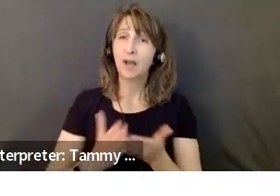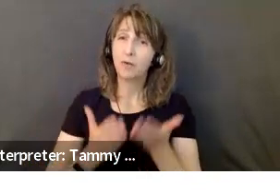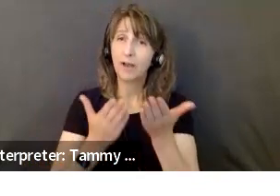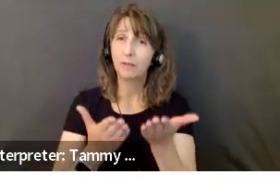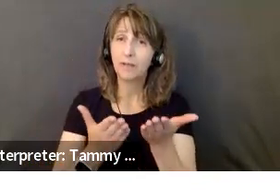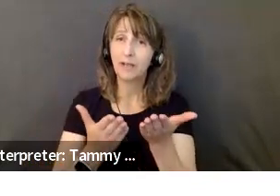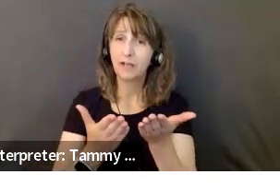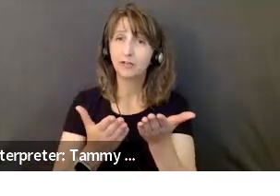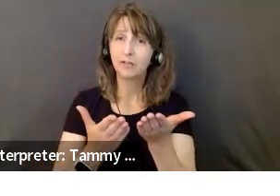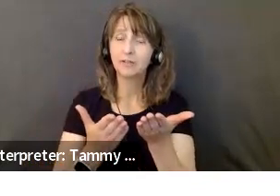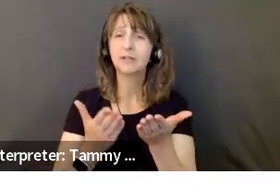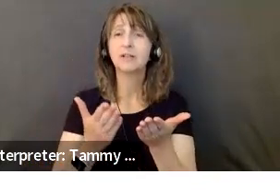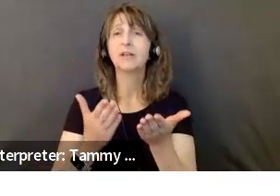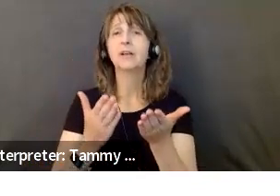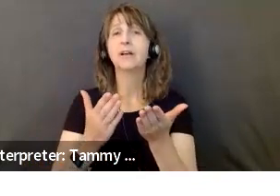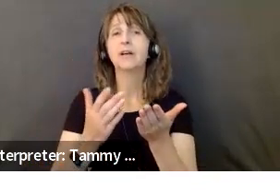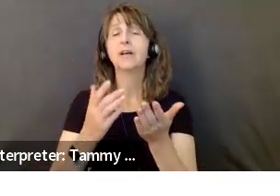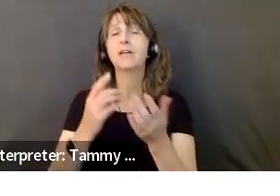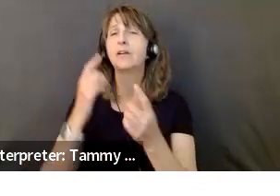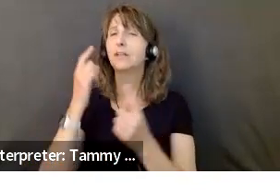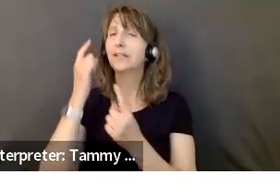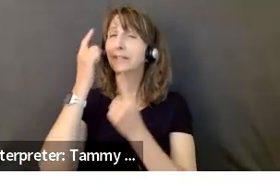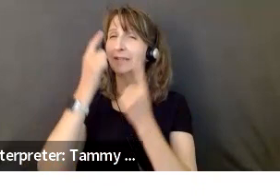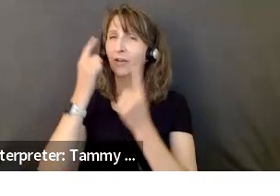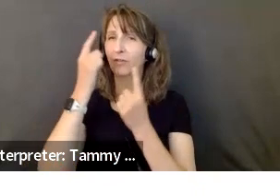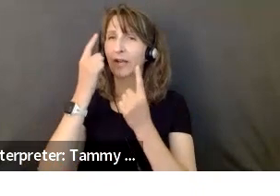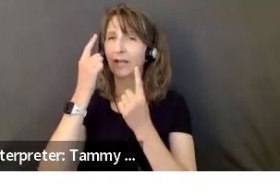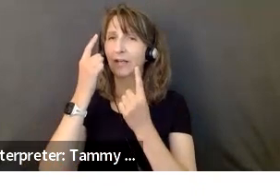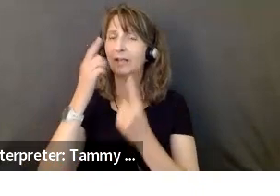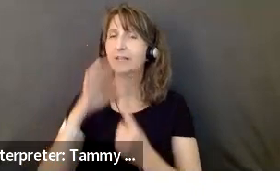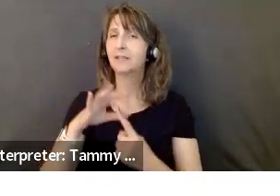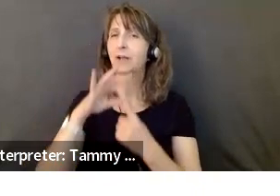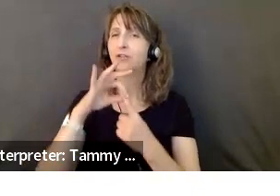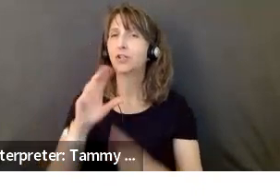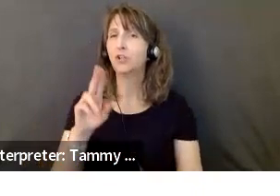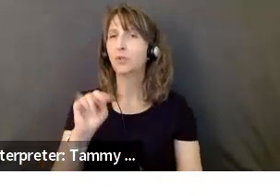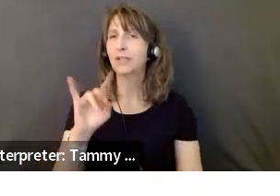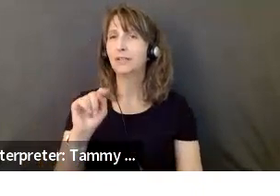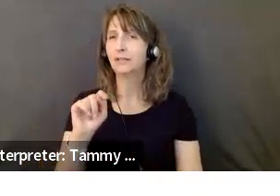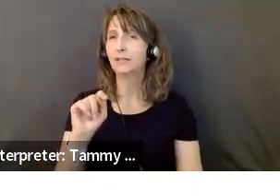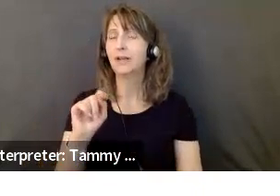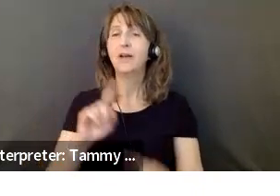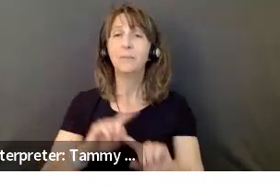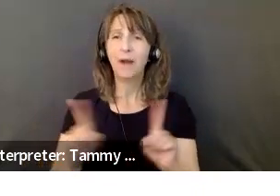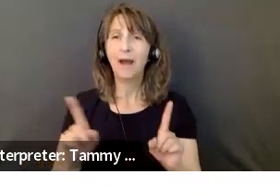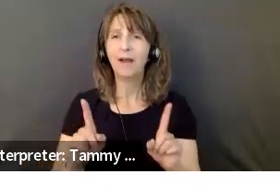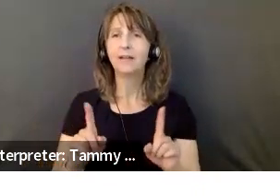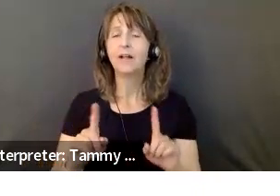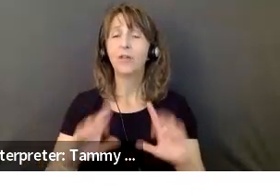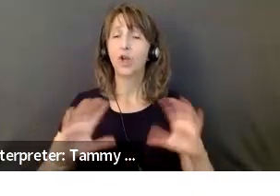DINNER. RING specialty units, but you'll notice we we had more guidance that was put out by the group that if we were going to pursue as a state any form of specialized treatment.